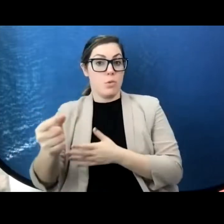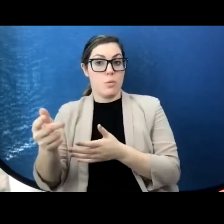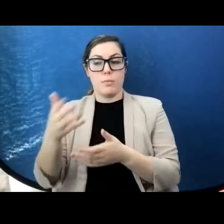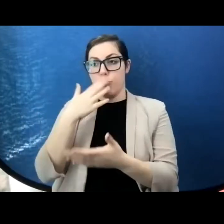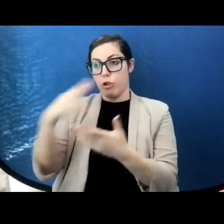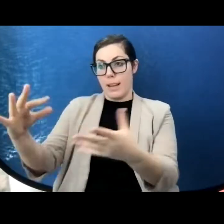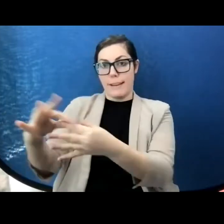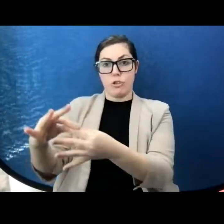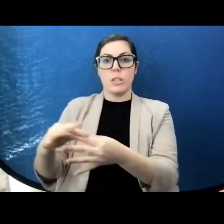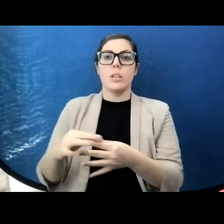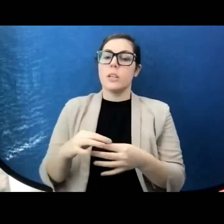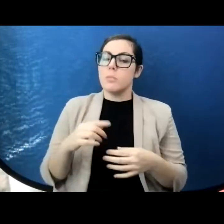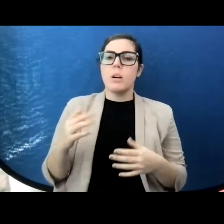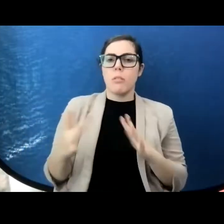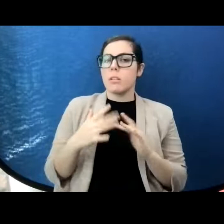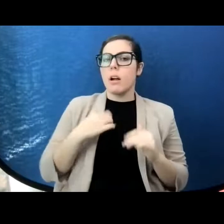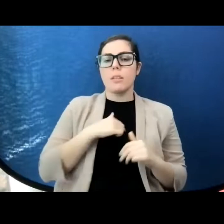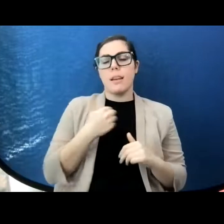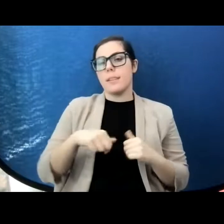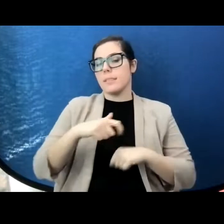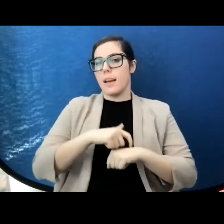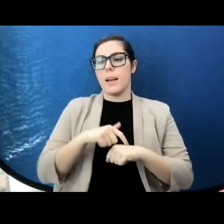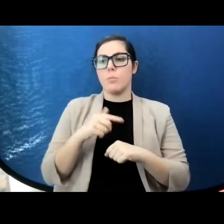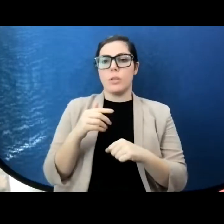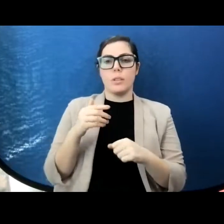and more details of the links and location and things like that.